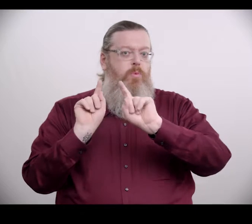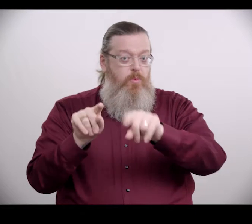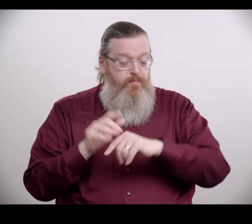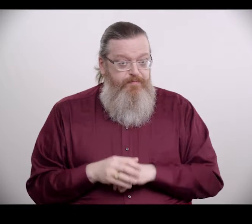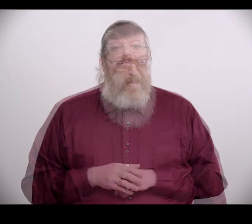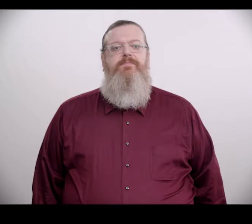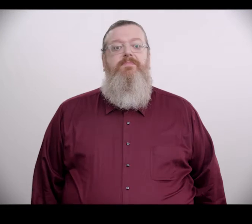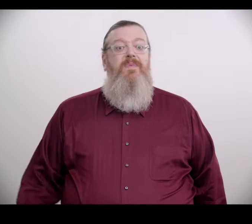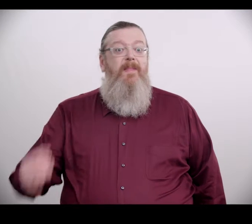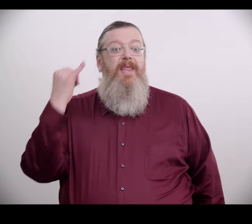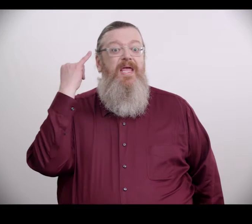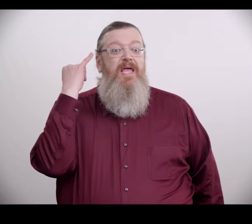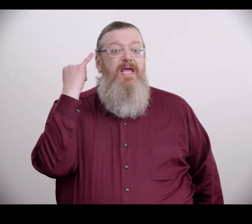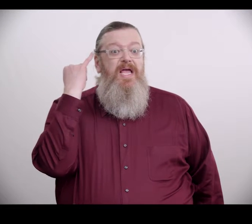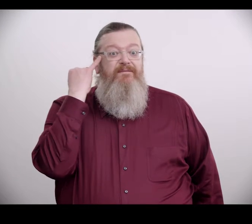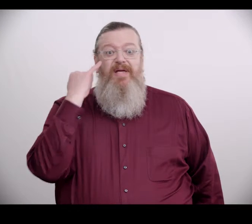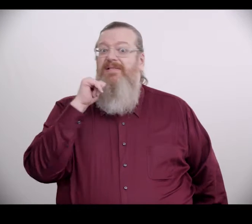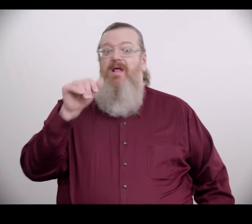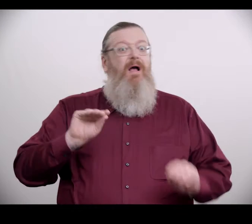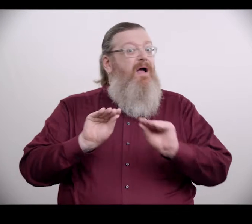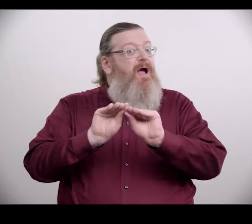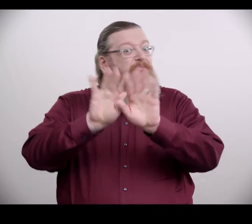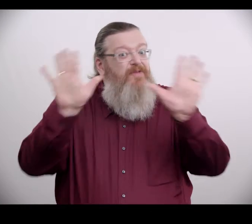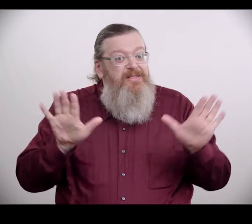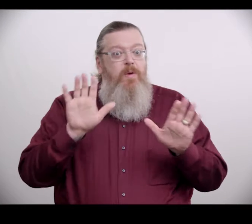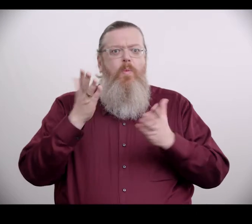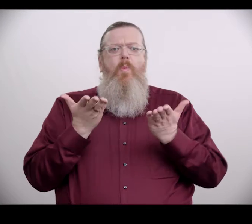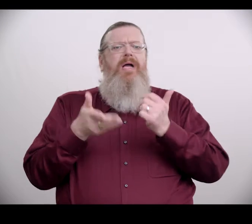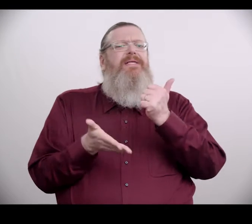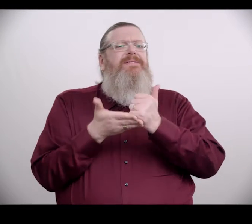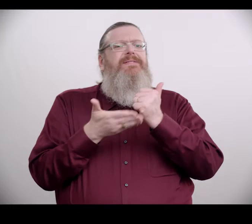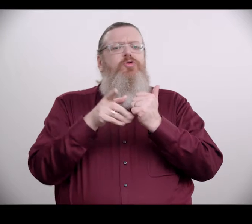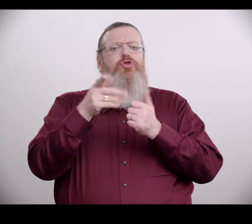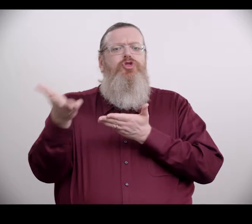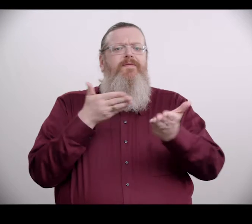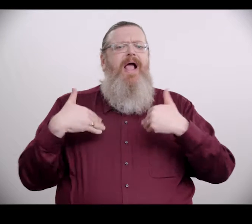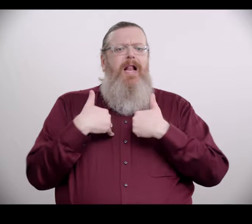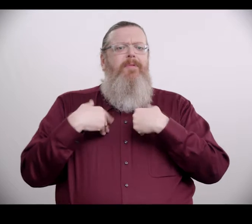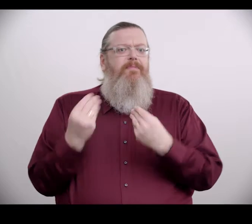* If it is not obvious what assistance your service animal provides, staff may only ask